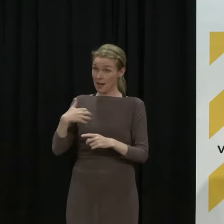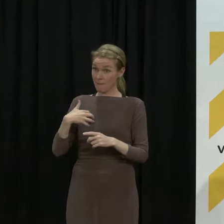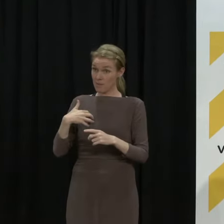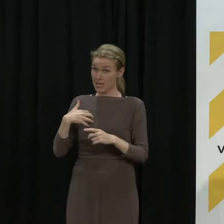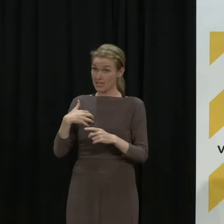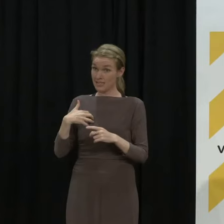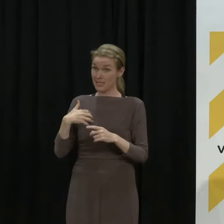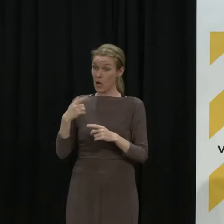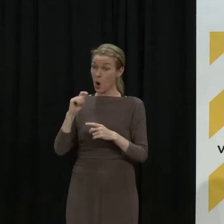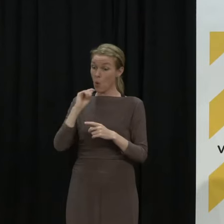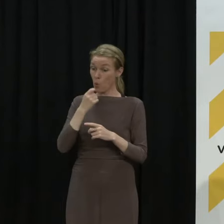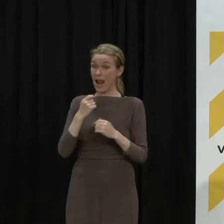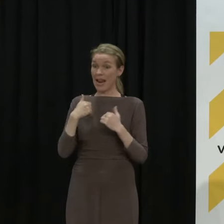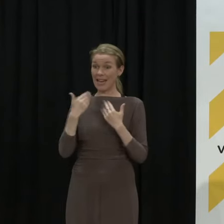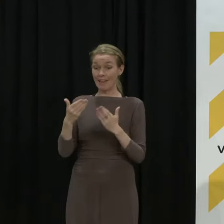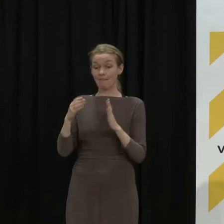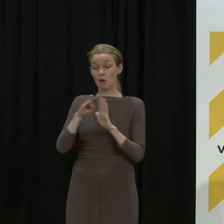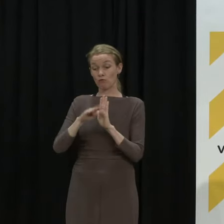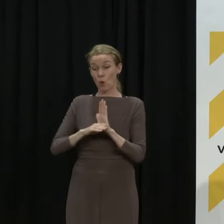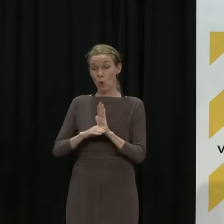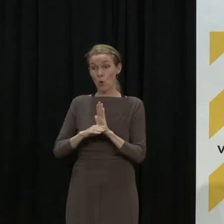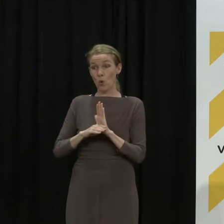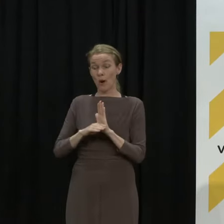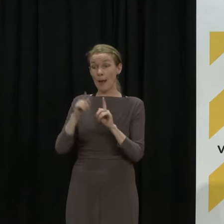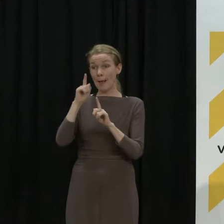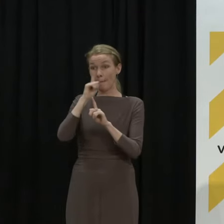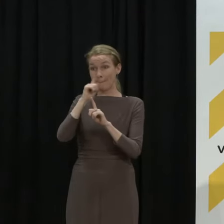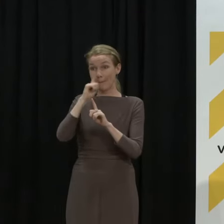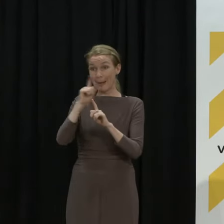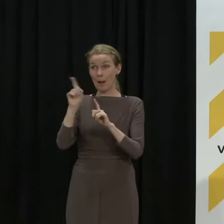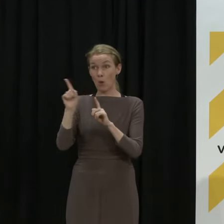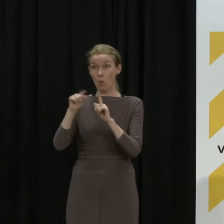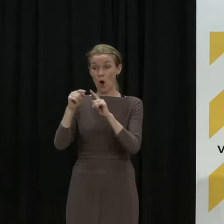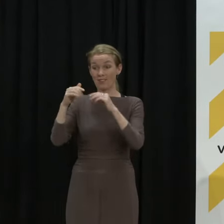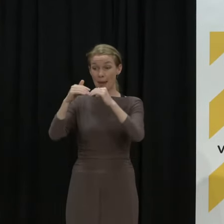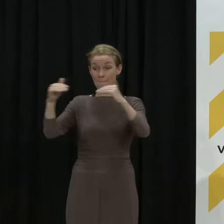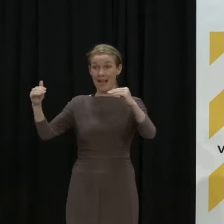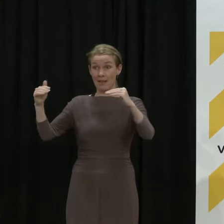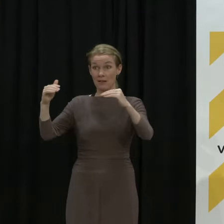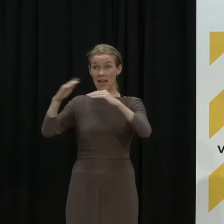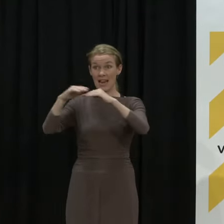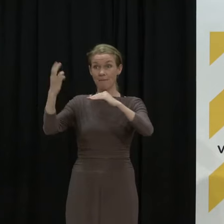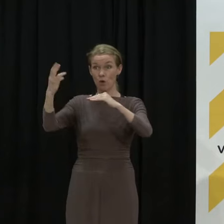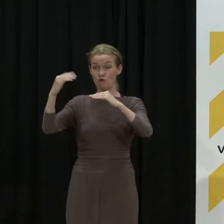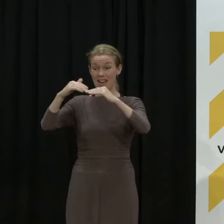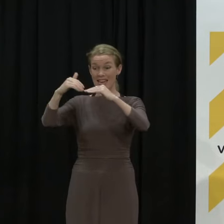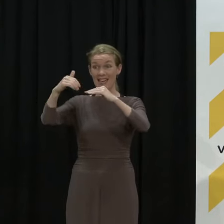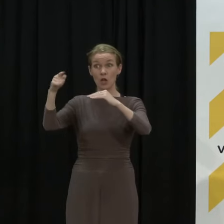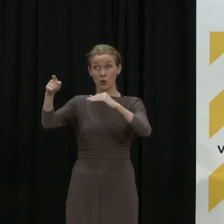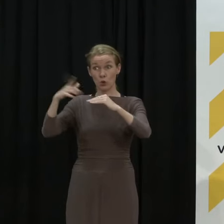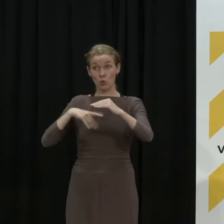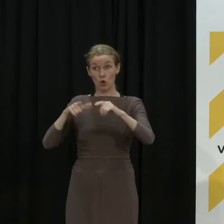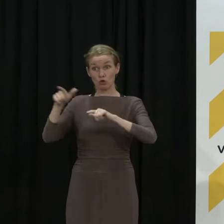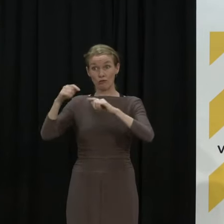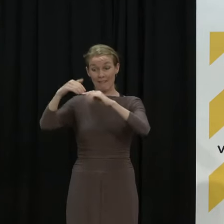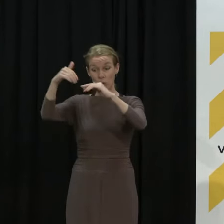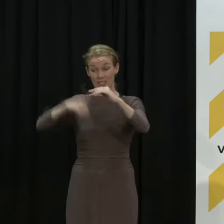Anything more to say about mandatory vaccination or